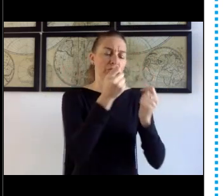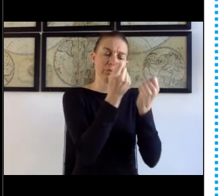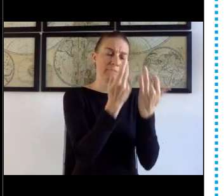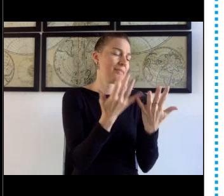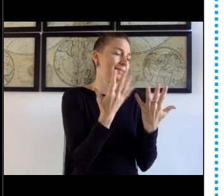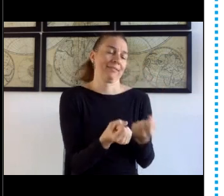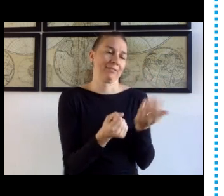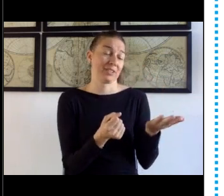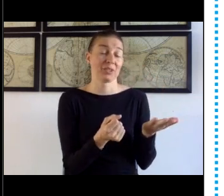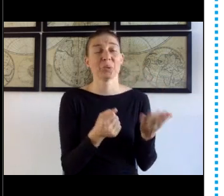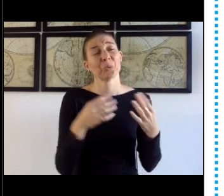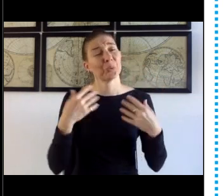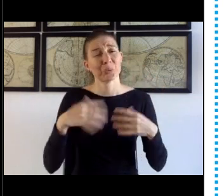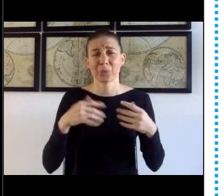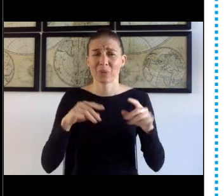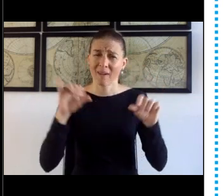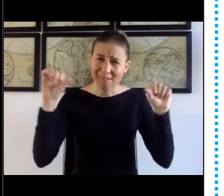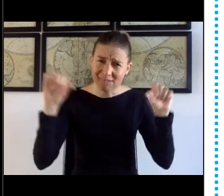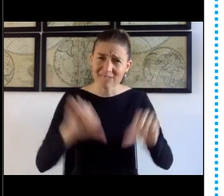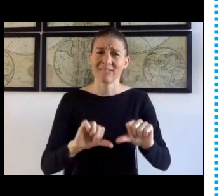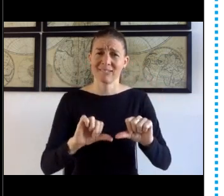And it can happen on a very random basis.